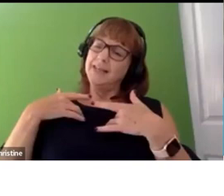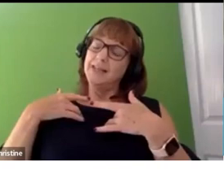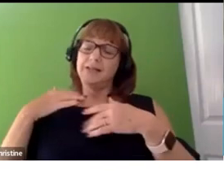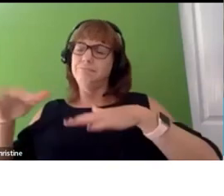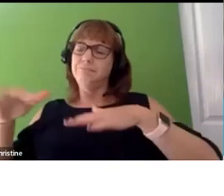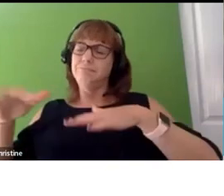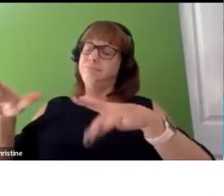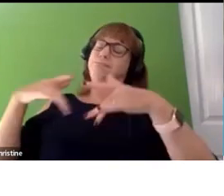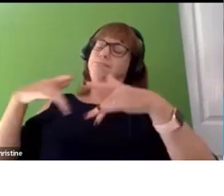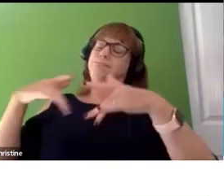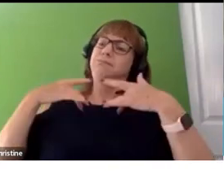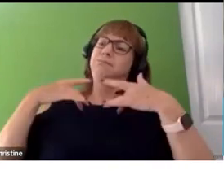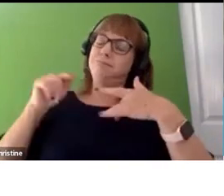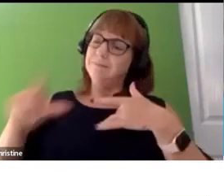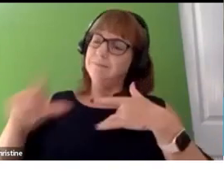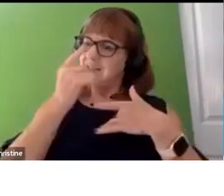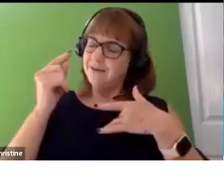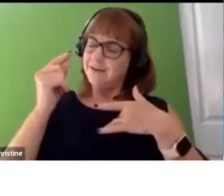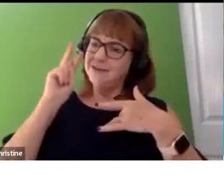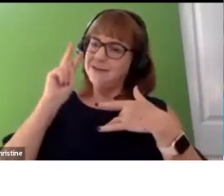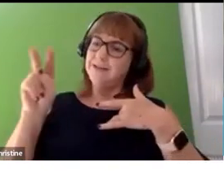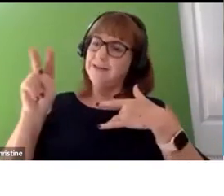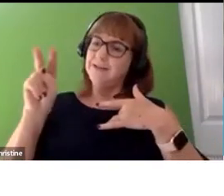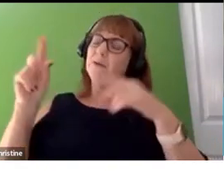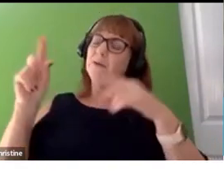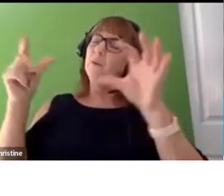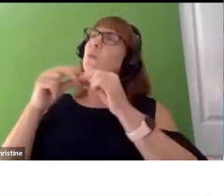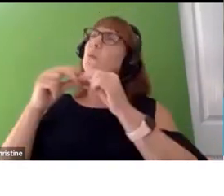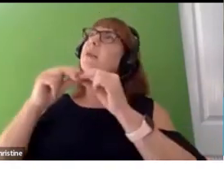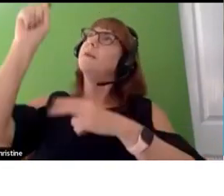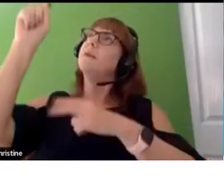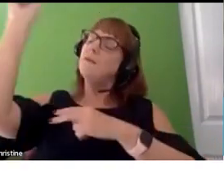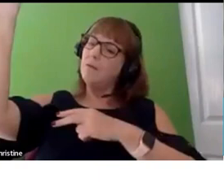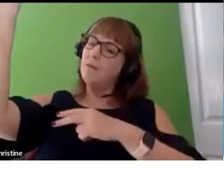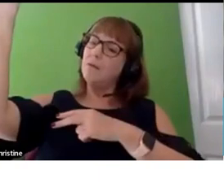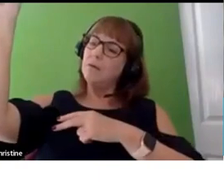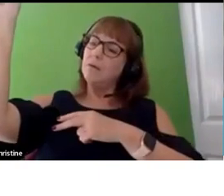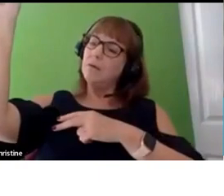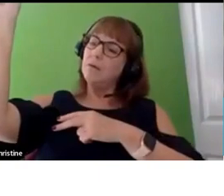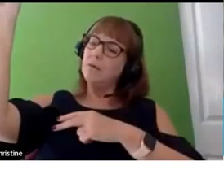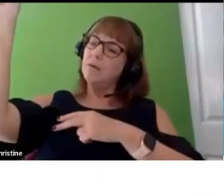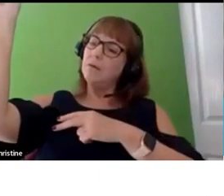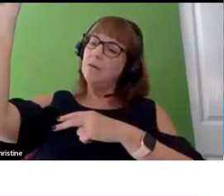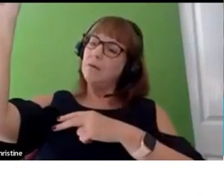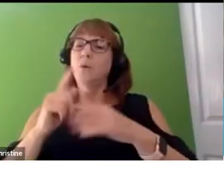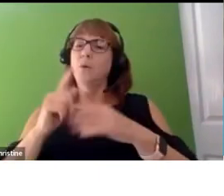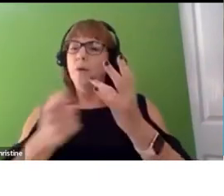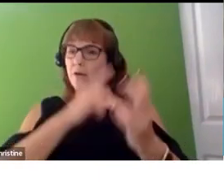thing, sense of being with God that enabled others to experience that, and she really sadly died when